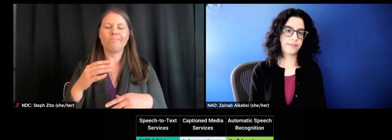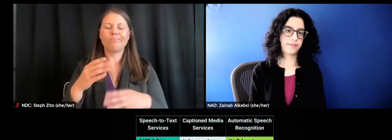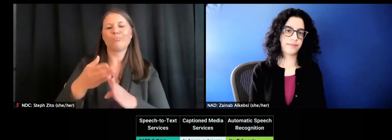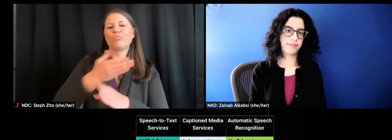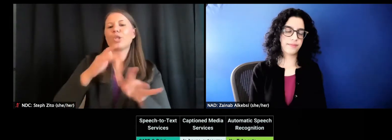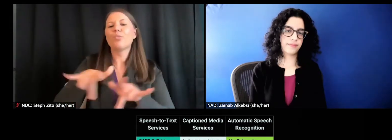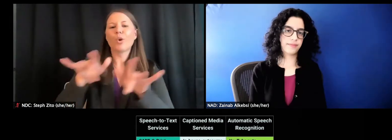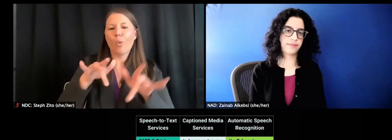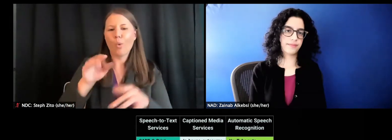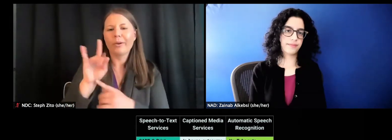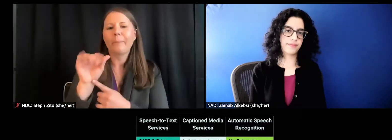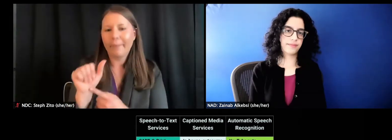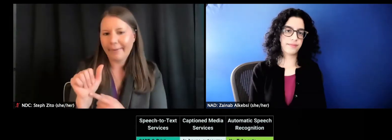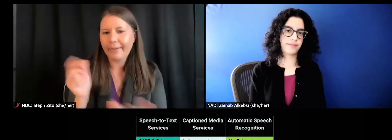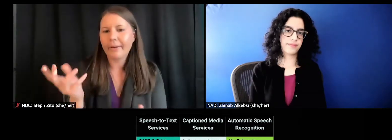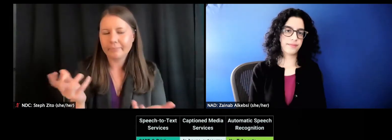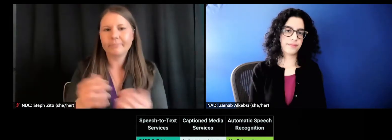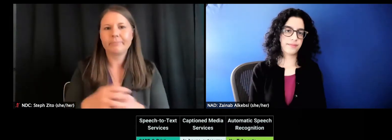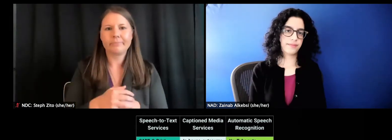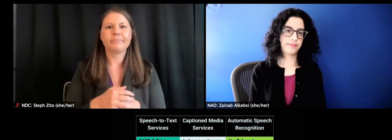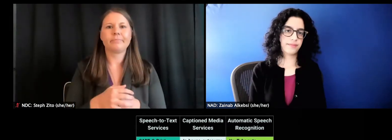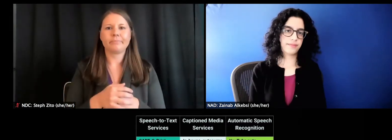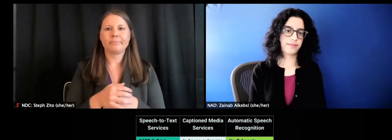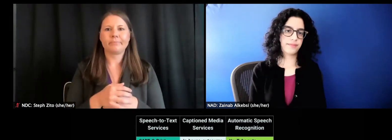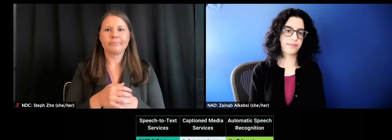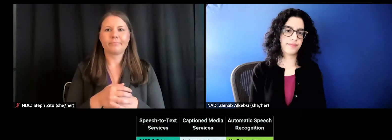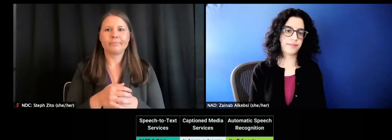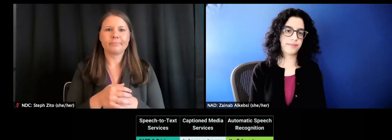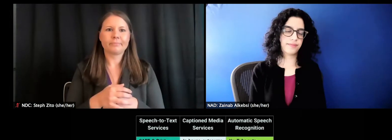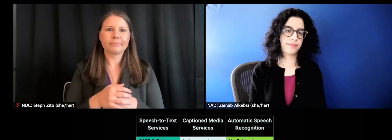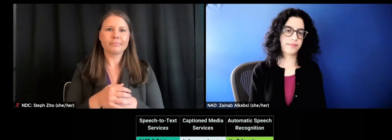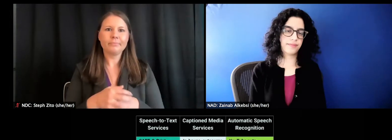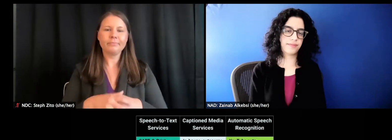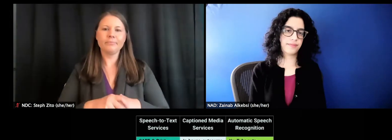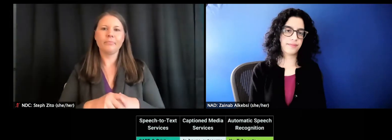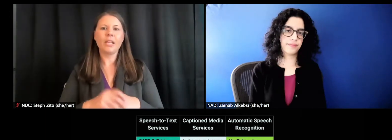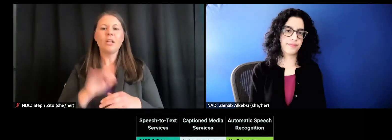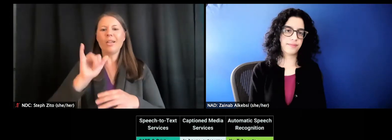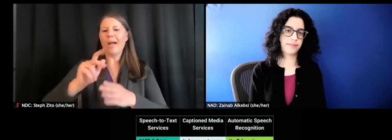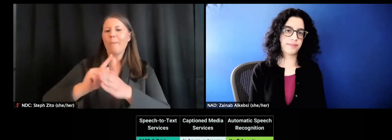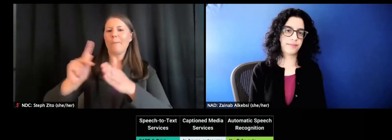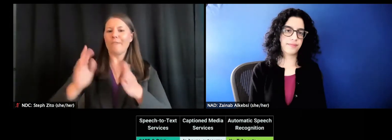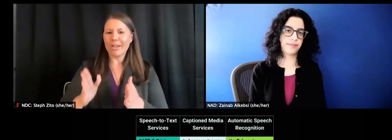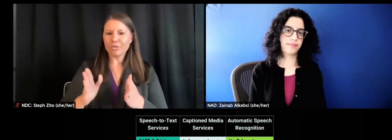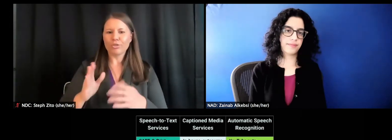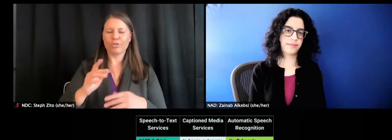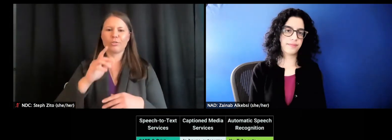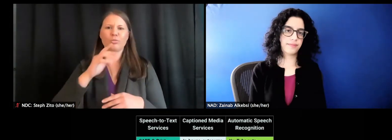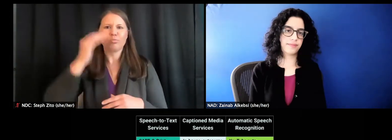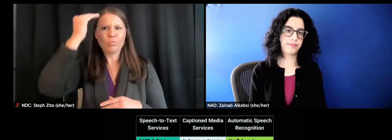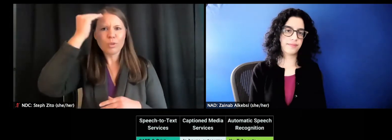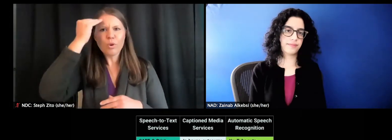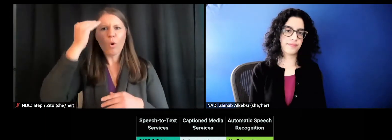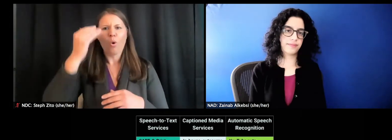or for prerecorded videos as done by professionals or individuals